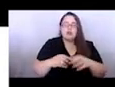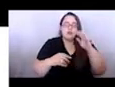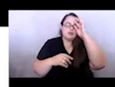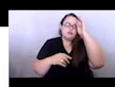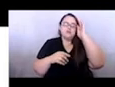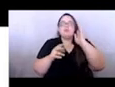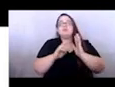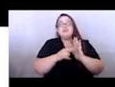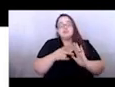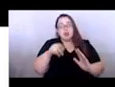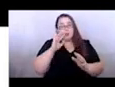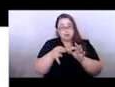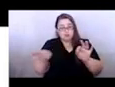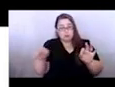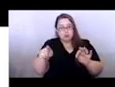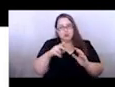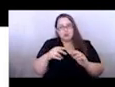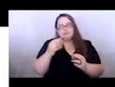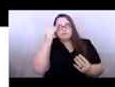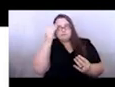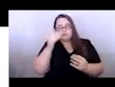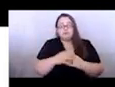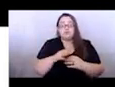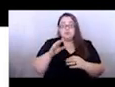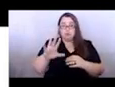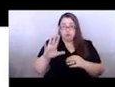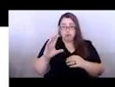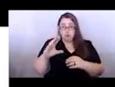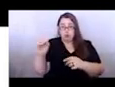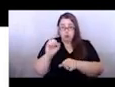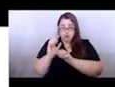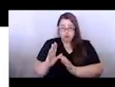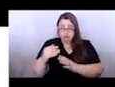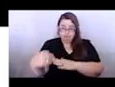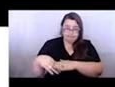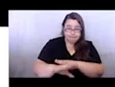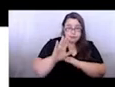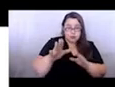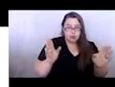So it says your coworker enters your cubicle while you're busy completing a task.